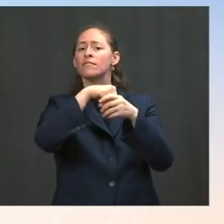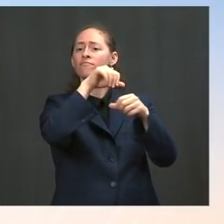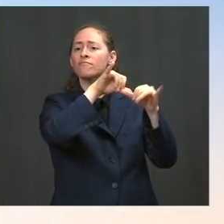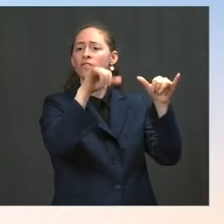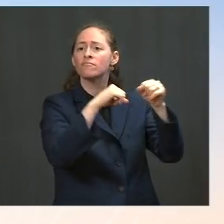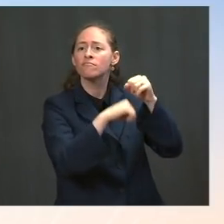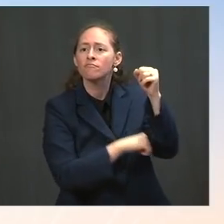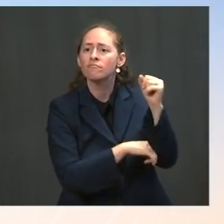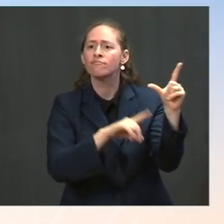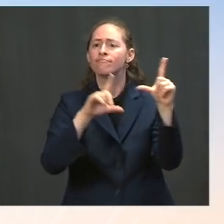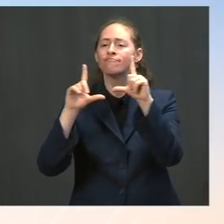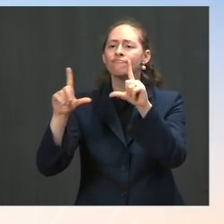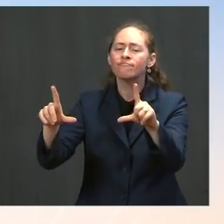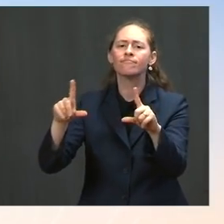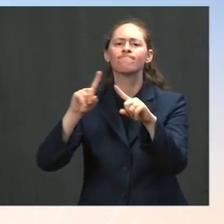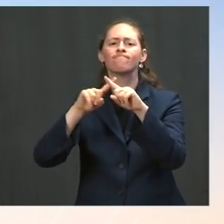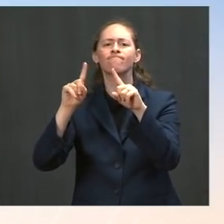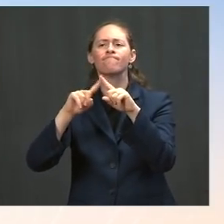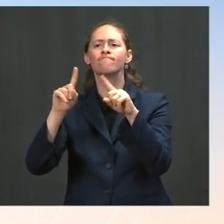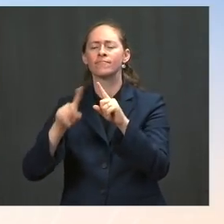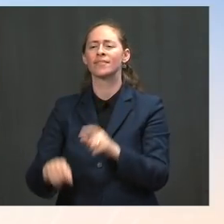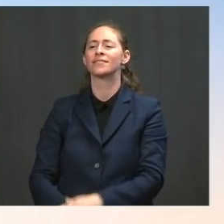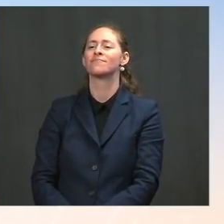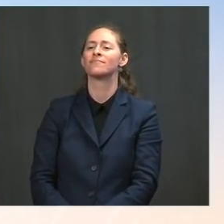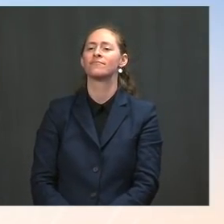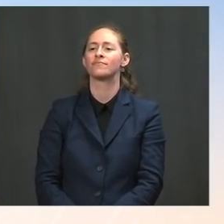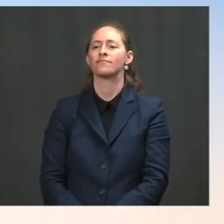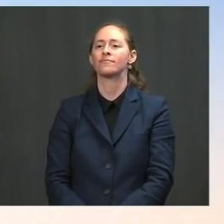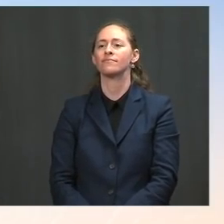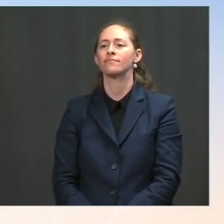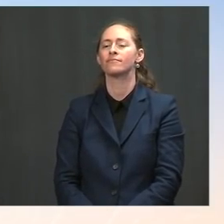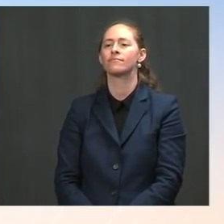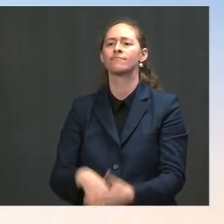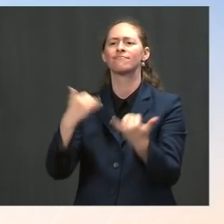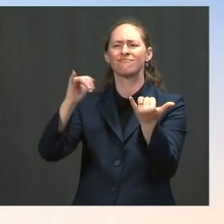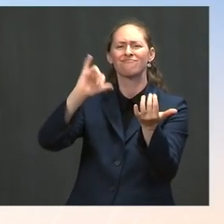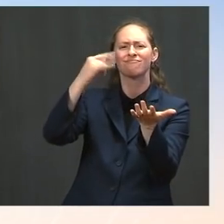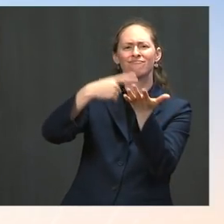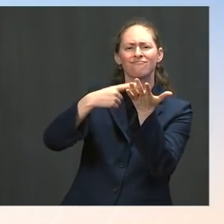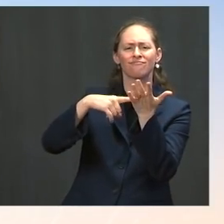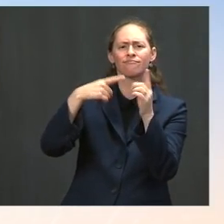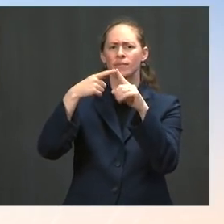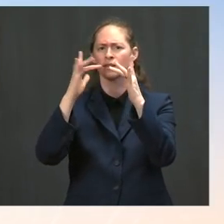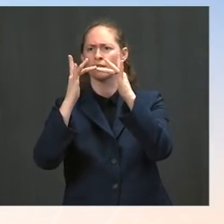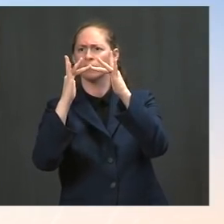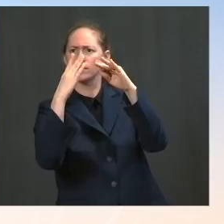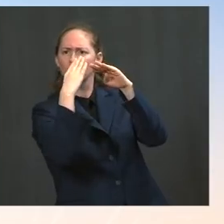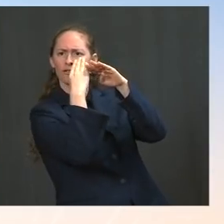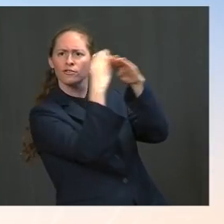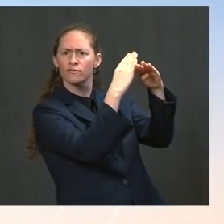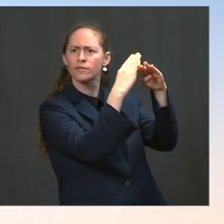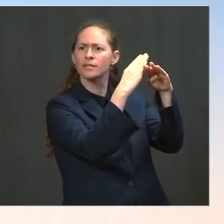and our latest cybersecurity efforts. So, a robust agenda. Since taking office, the President has acted to get America back on track